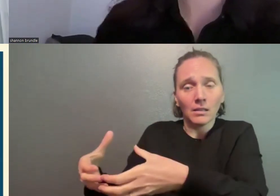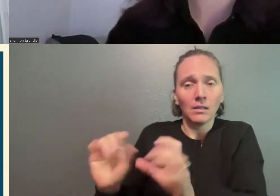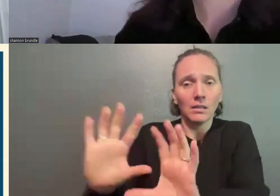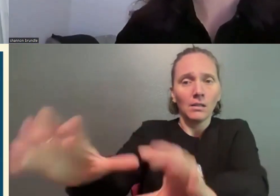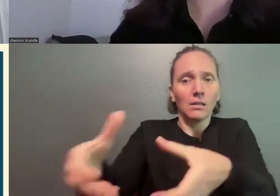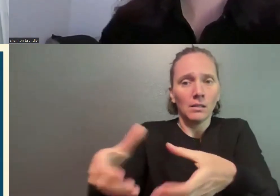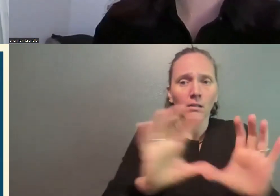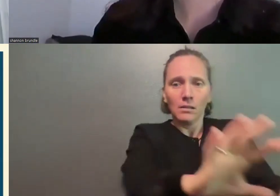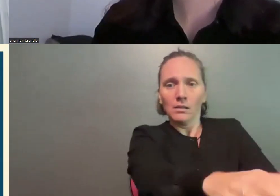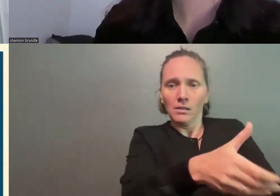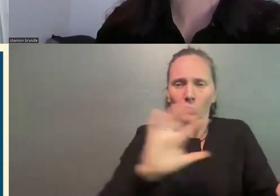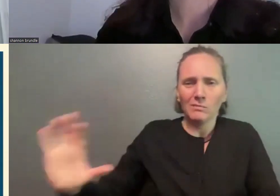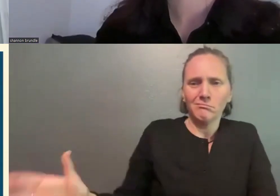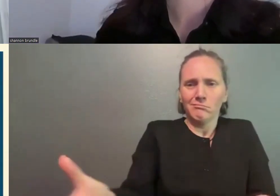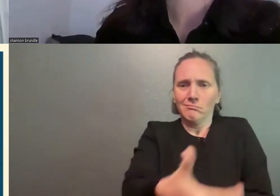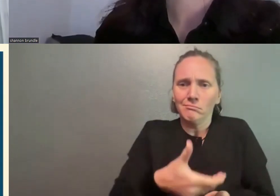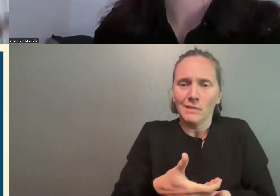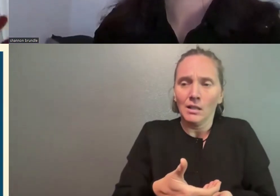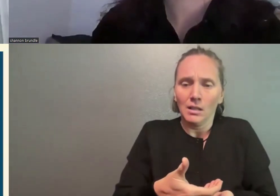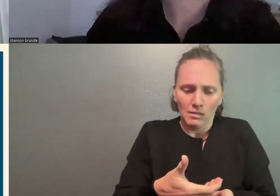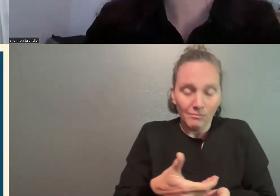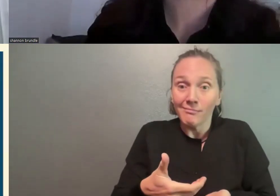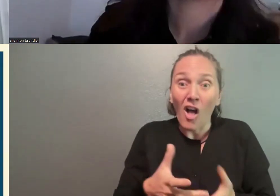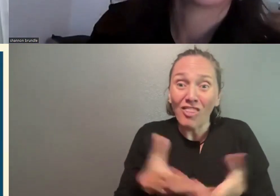And those just have been what has been available for us to utilize